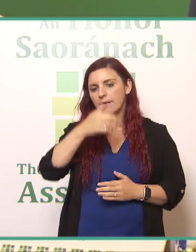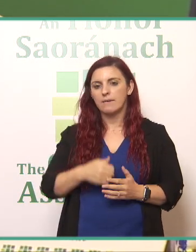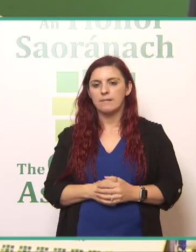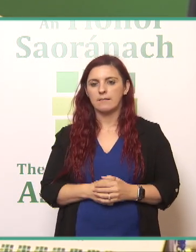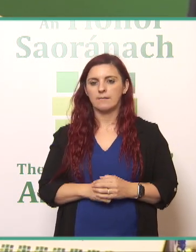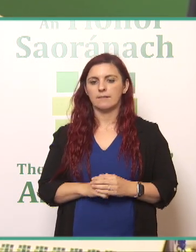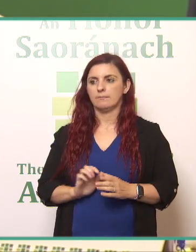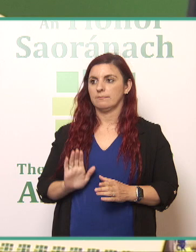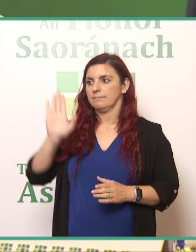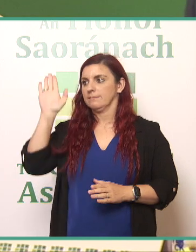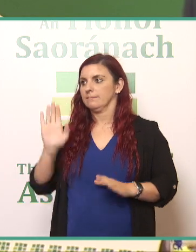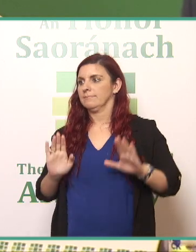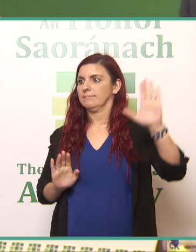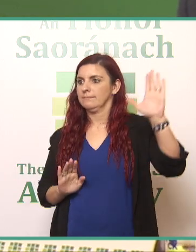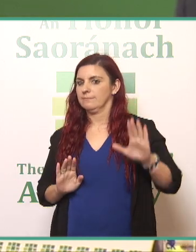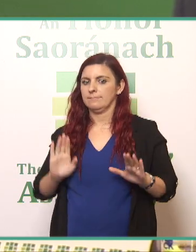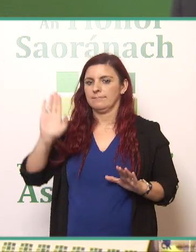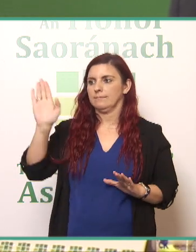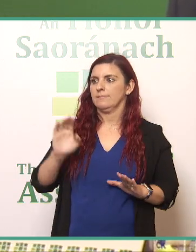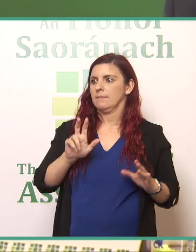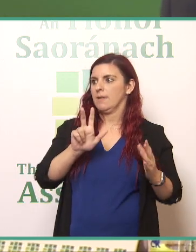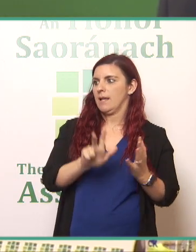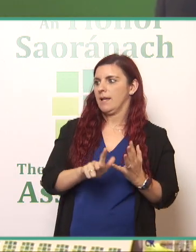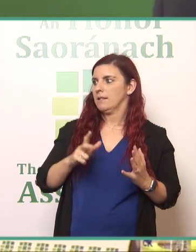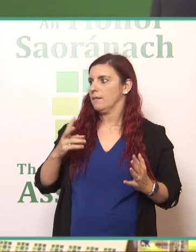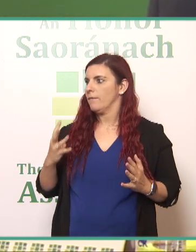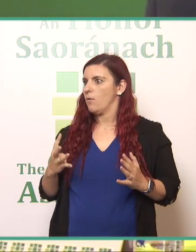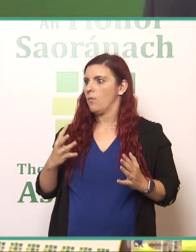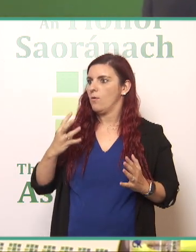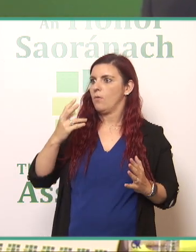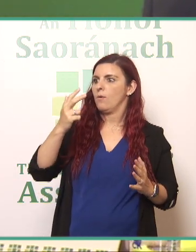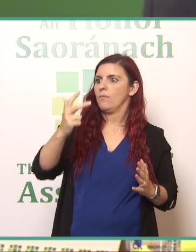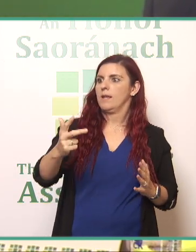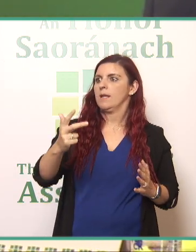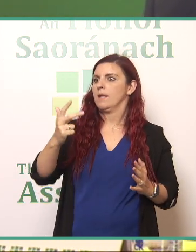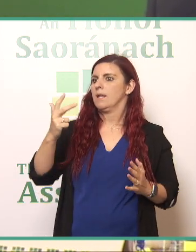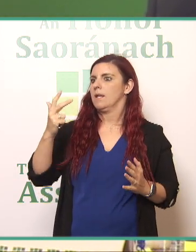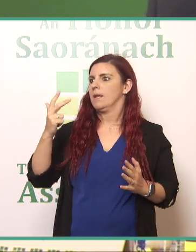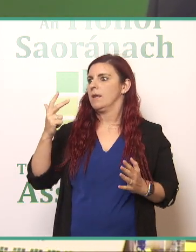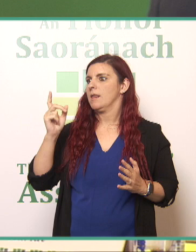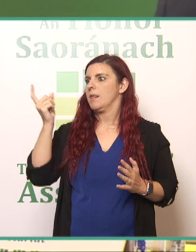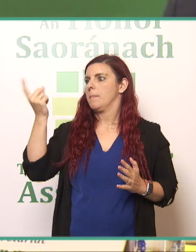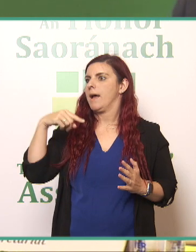hands of but people Okay, so we've got eight four and three good questions there at the back and okay